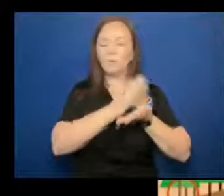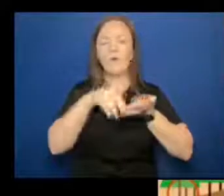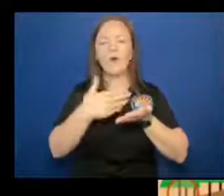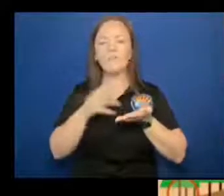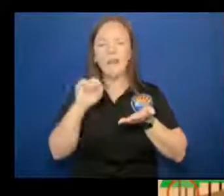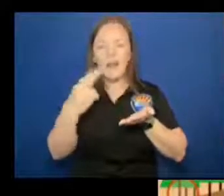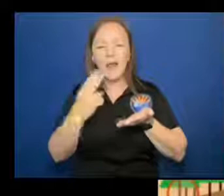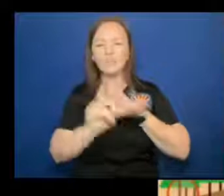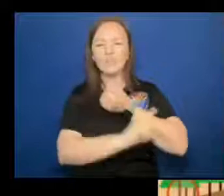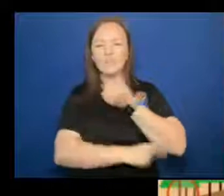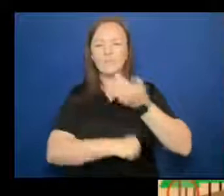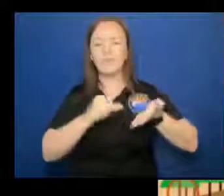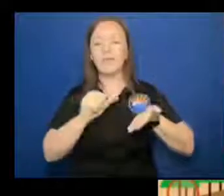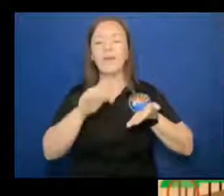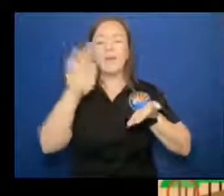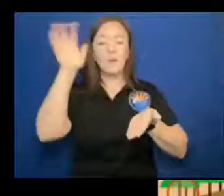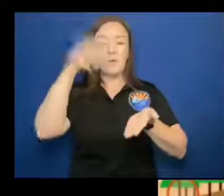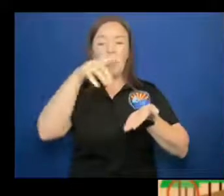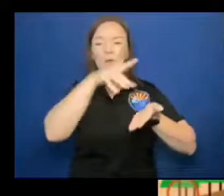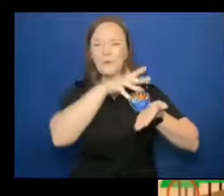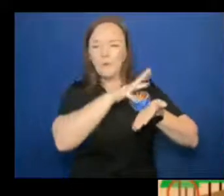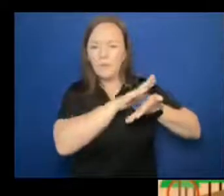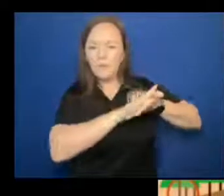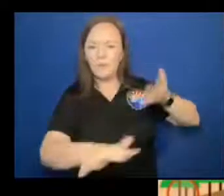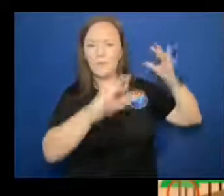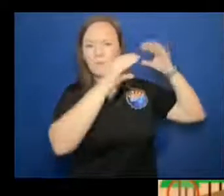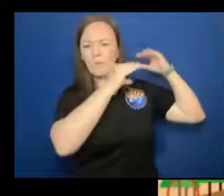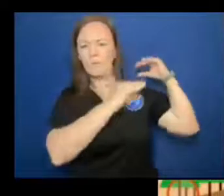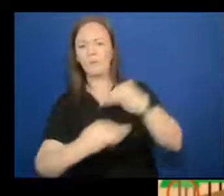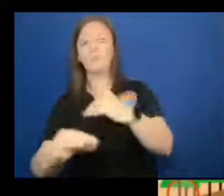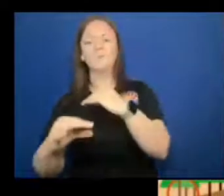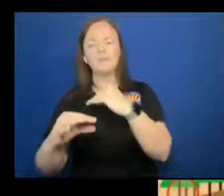WHERE WE WILL SEE MORE AND MORE POTENTIAL OF